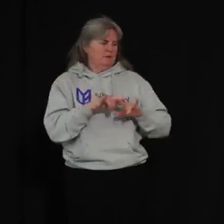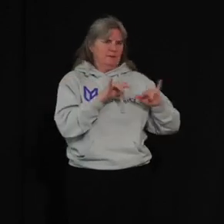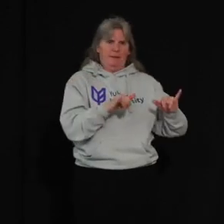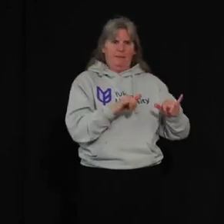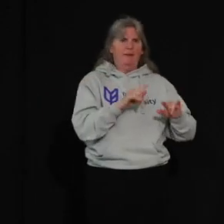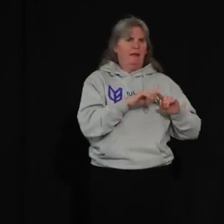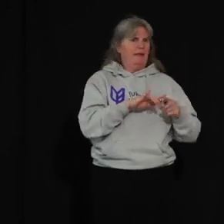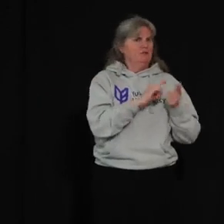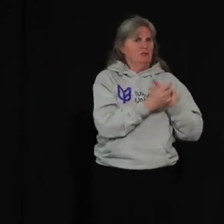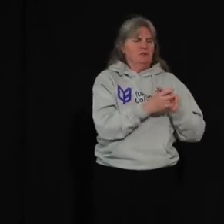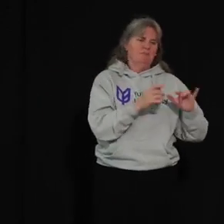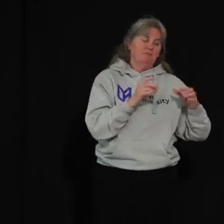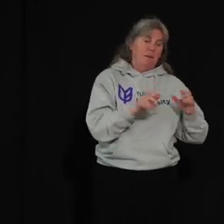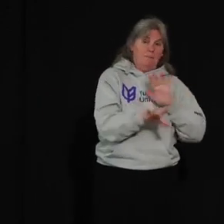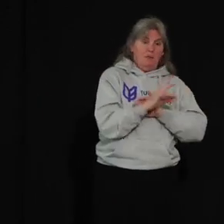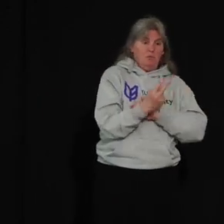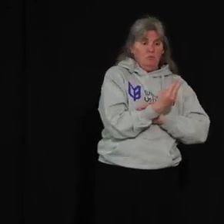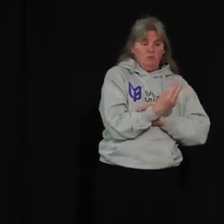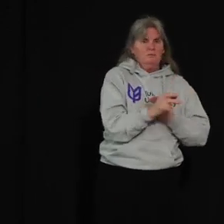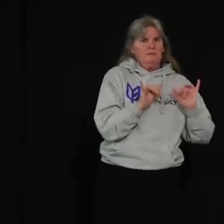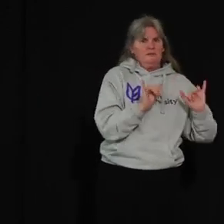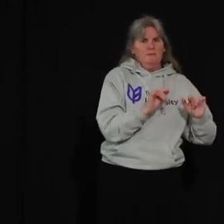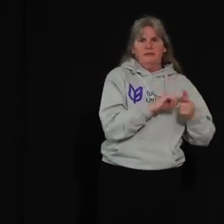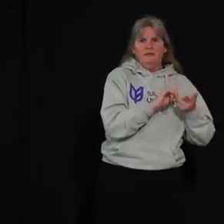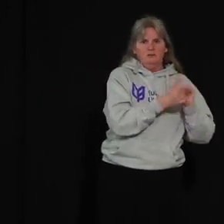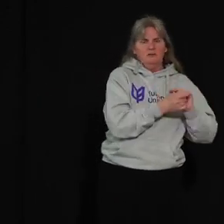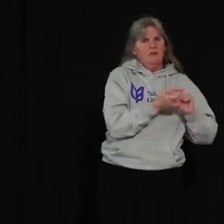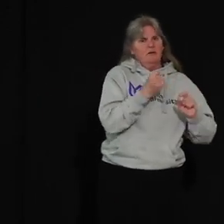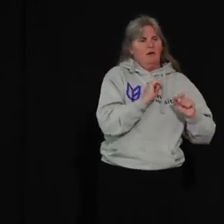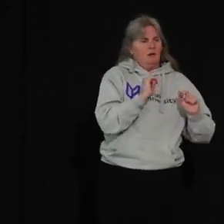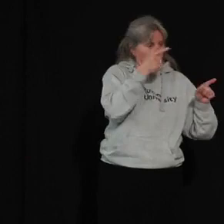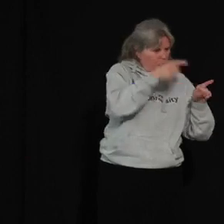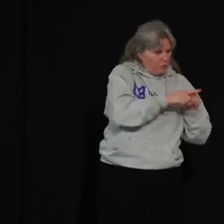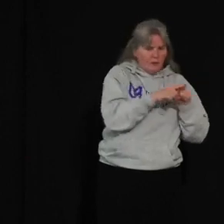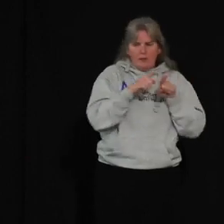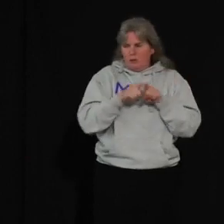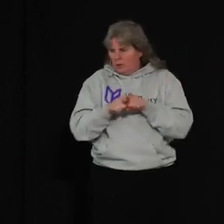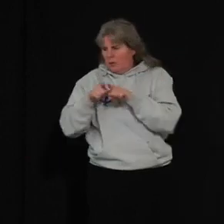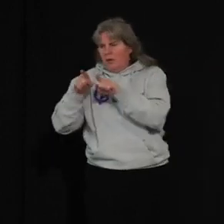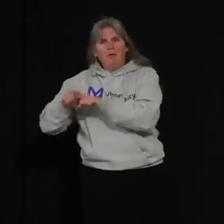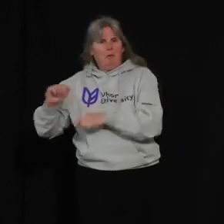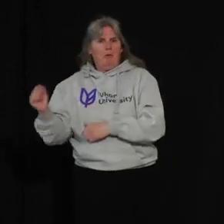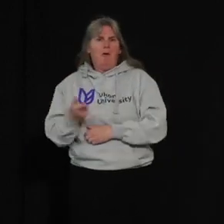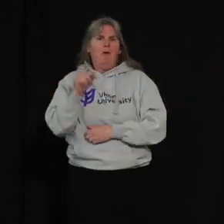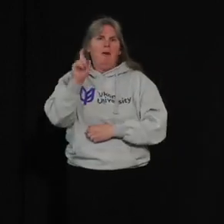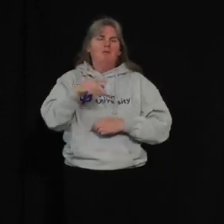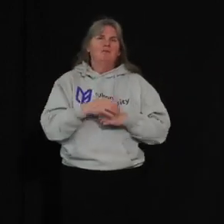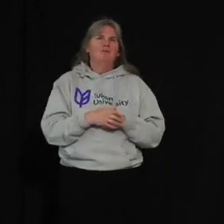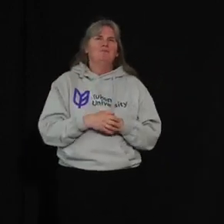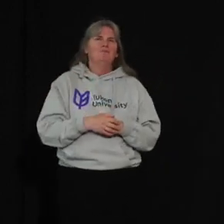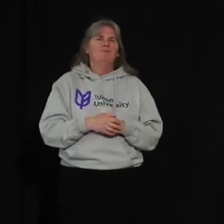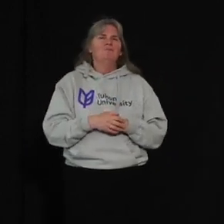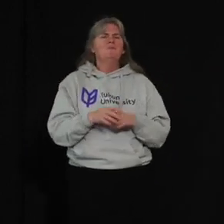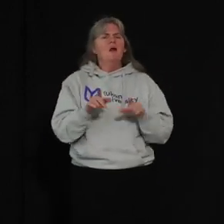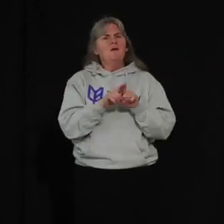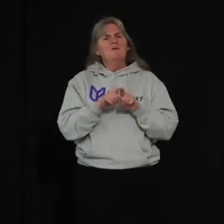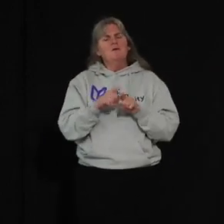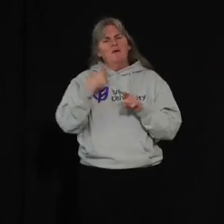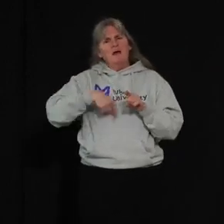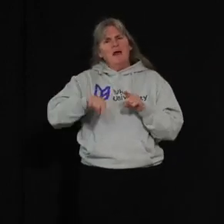groupings. Of course we ask all households to agree on this. And finally, we are looking carefully at the guidelines